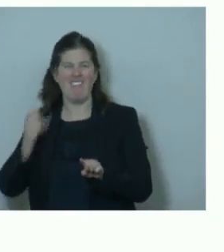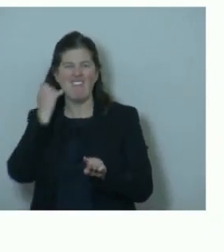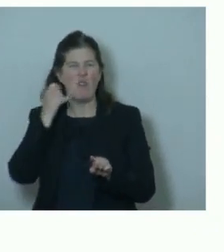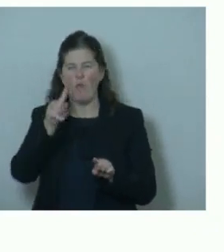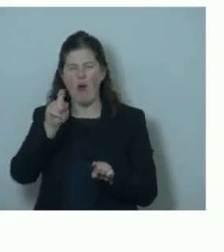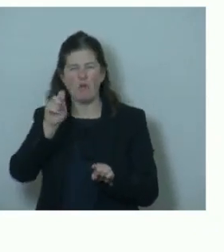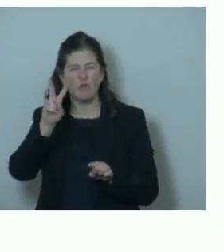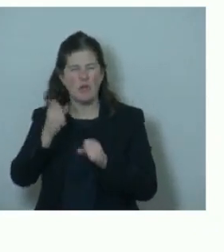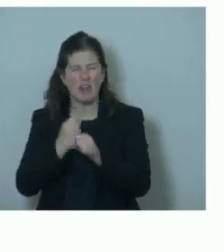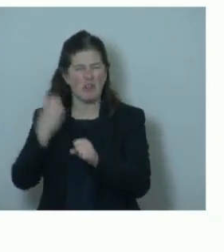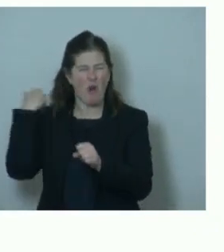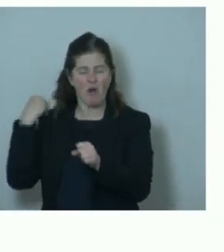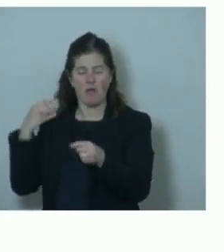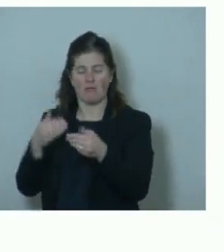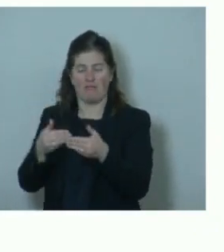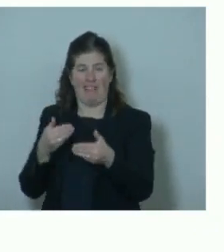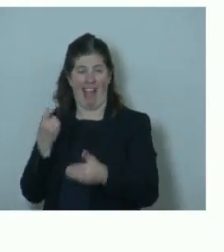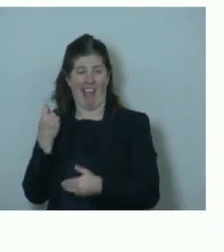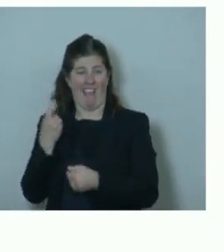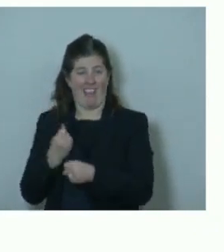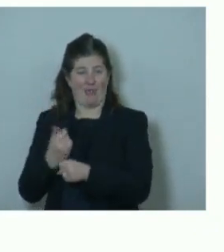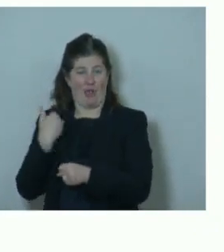THINGS REOPENED. ANOTHER BUMP.